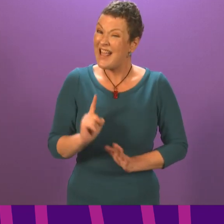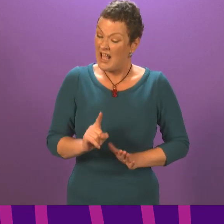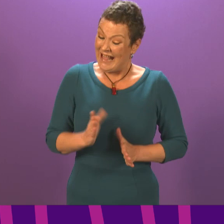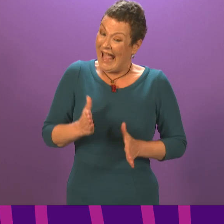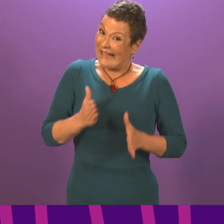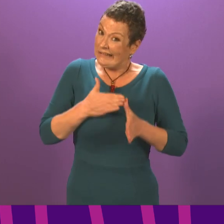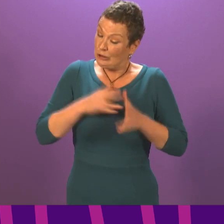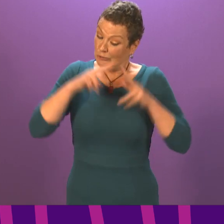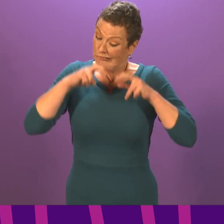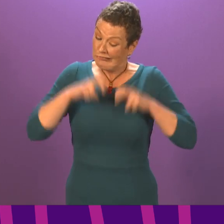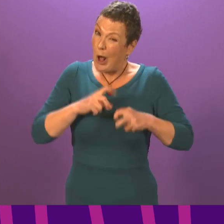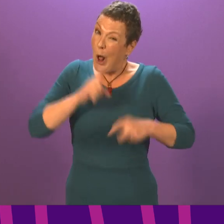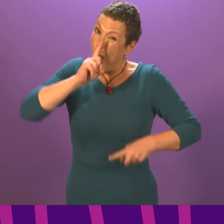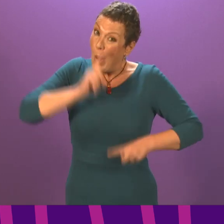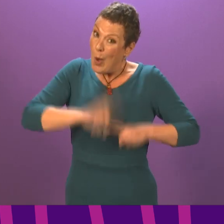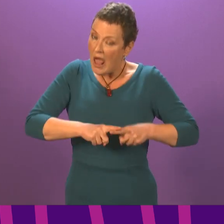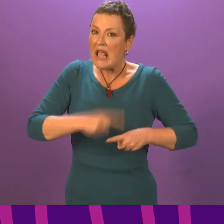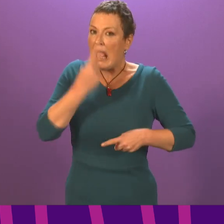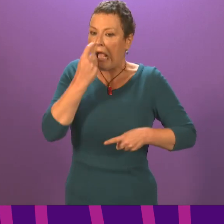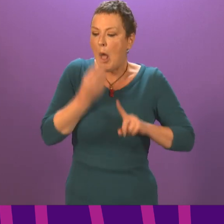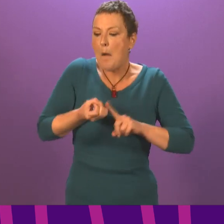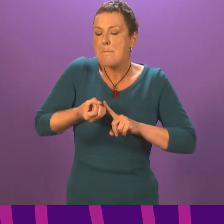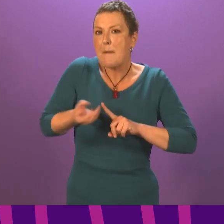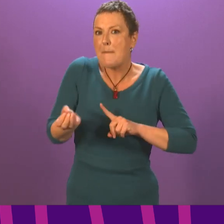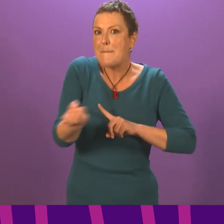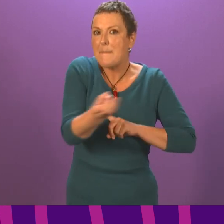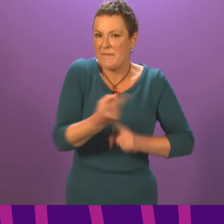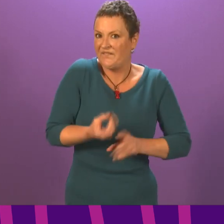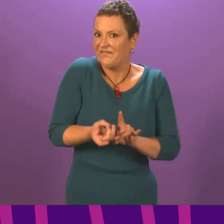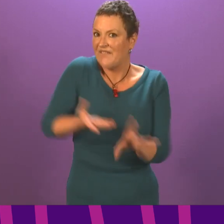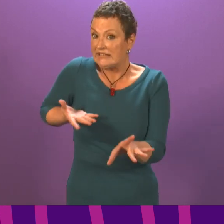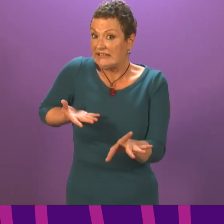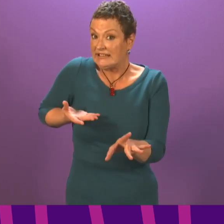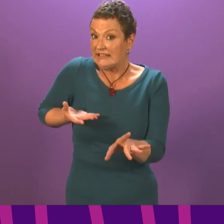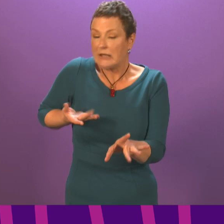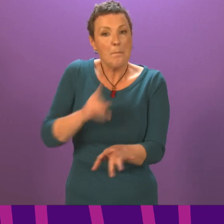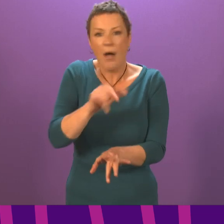may be more transmissible, with a faster growth rate than existing variants, that is not yet